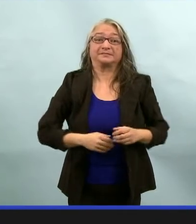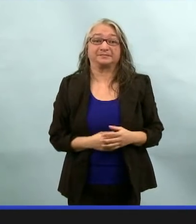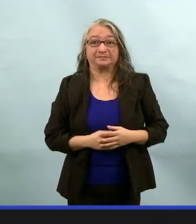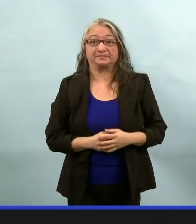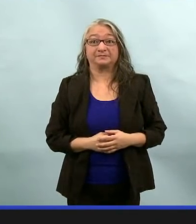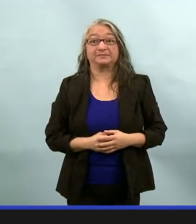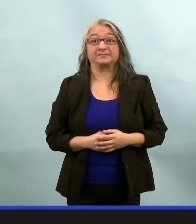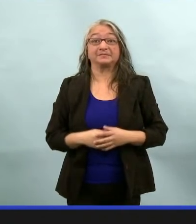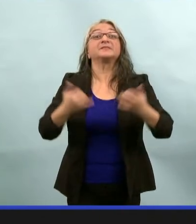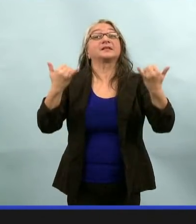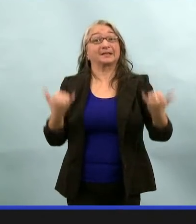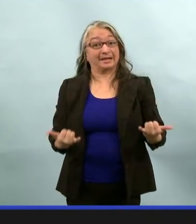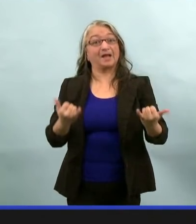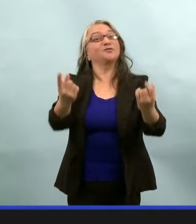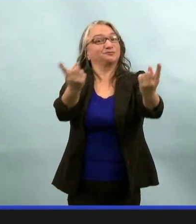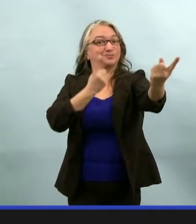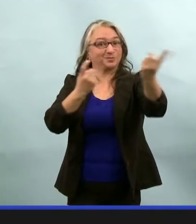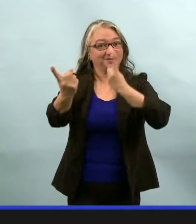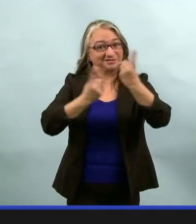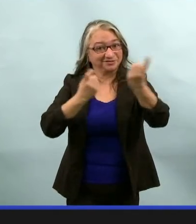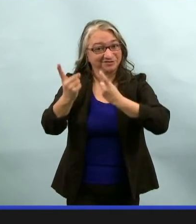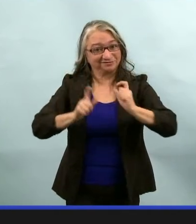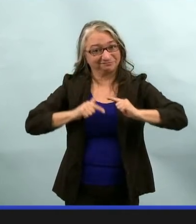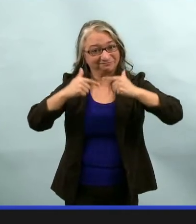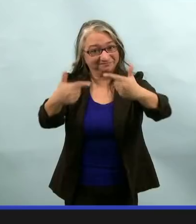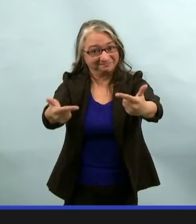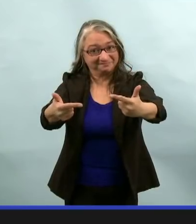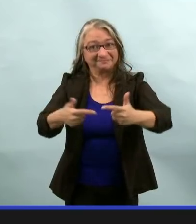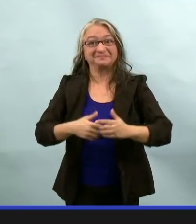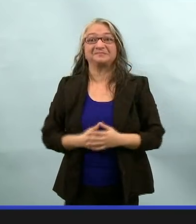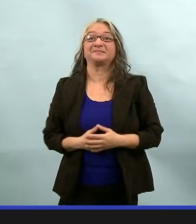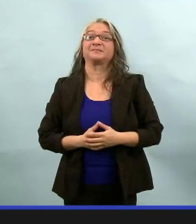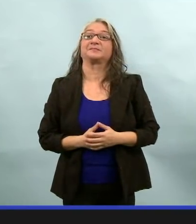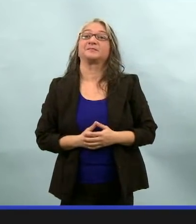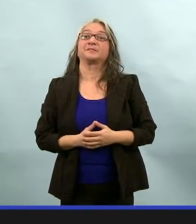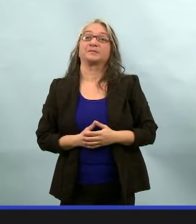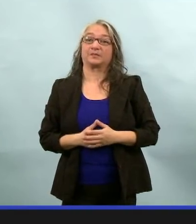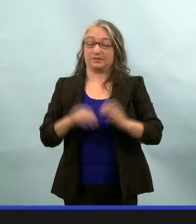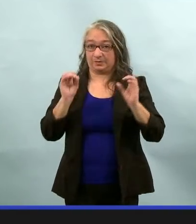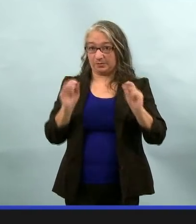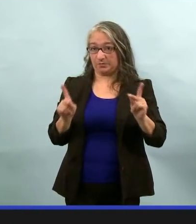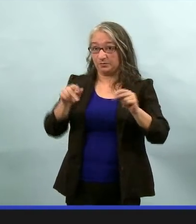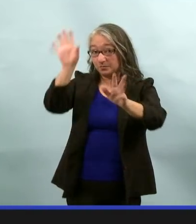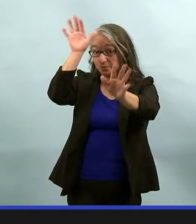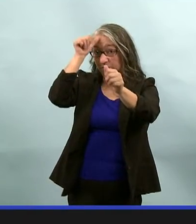thank you monica thank you doctors a reminder to our reporters on the line you will have one